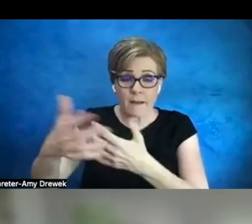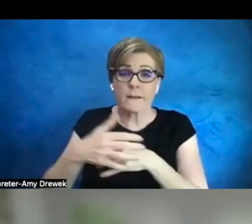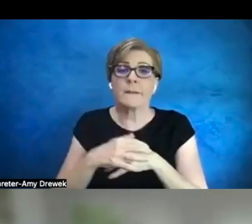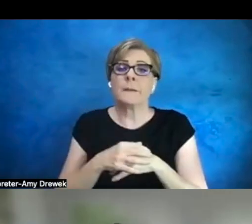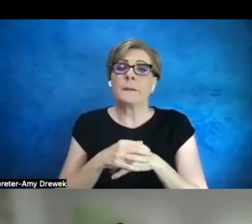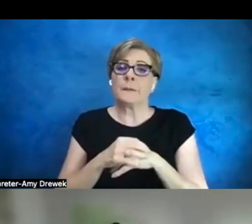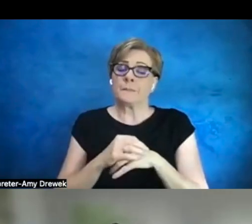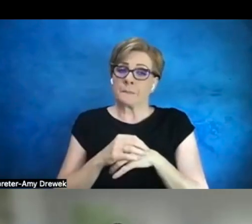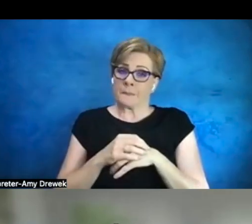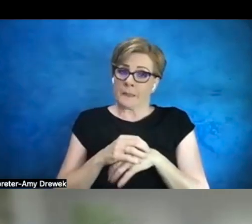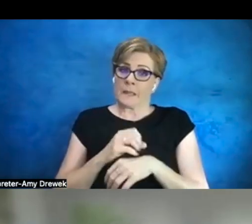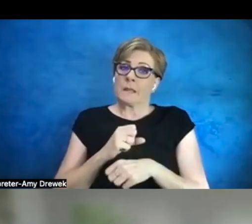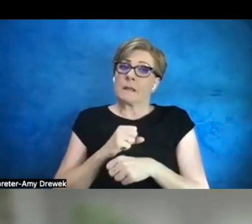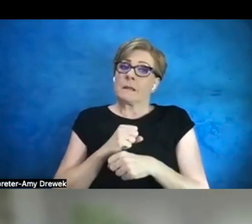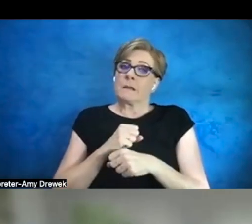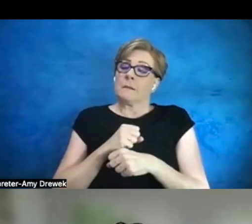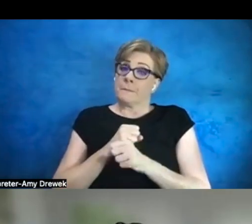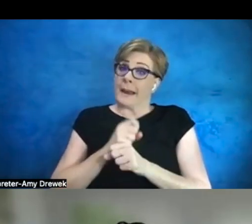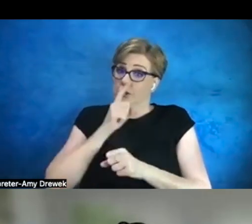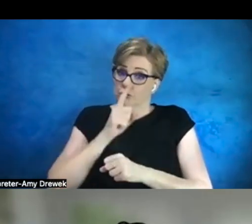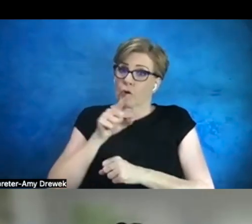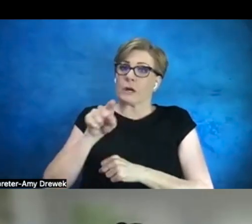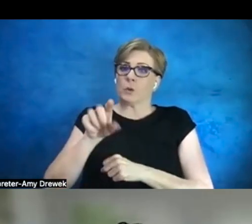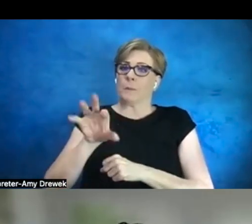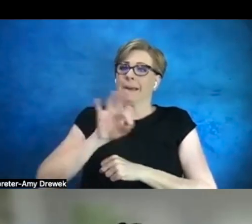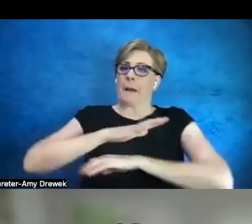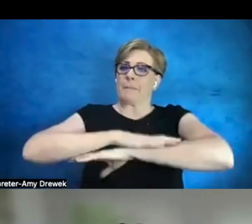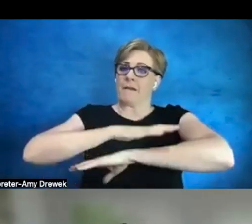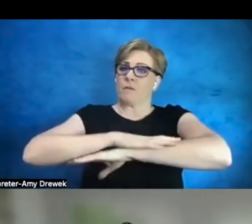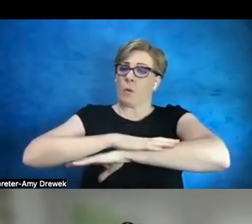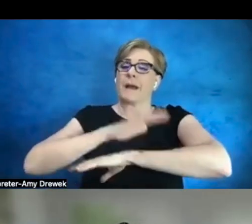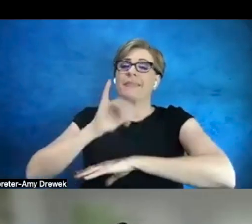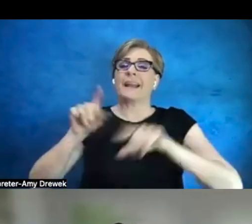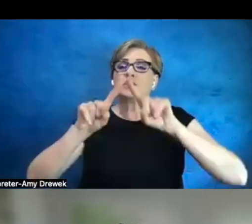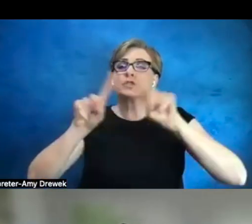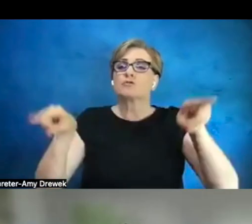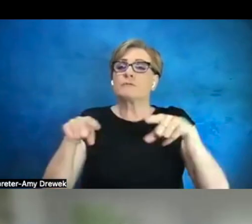ensuring that you're using a platform that is screen reader-supported. So that can be Zoom,